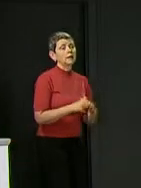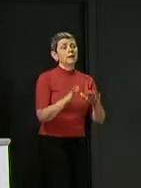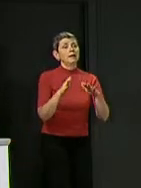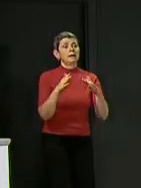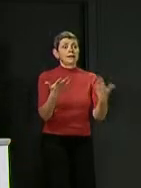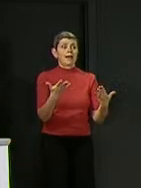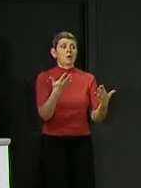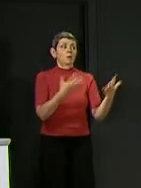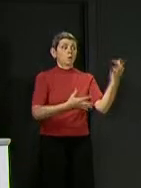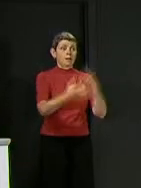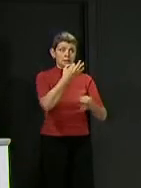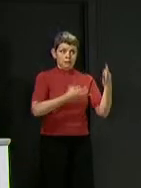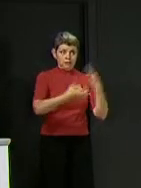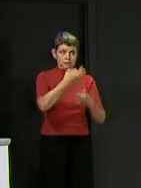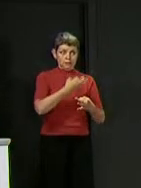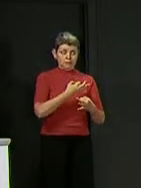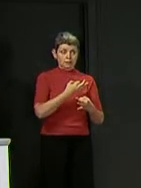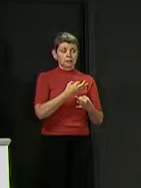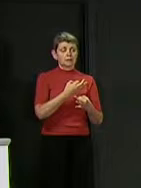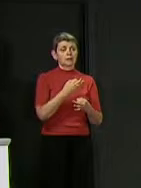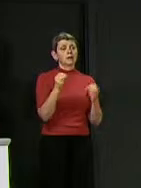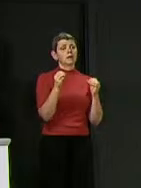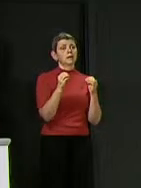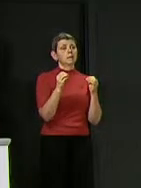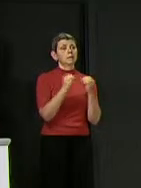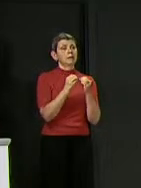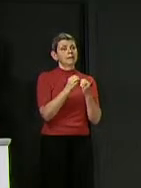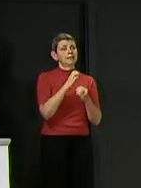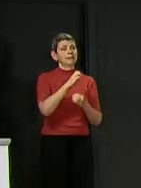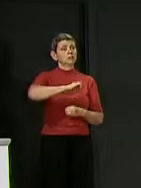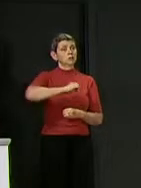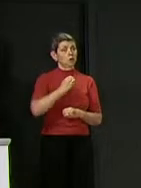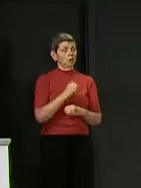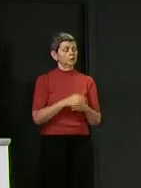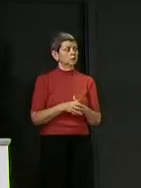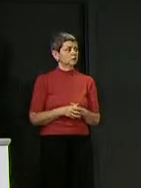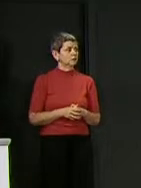The first question today is from Nick Sheridan from BBC Scotland.